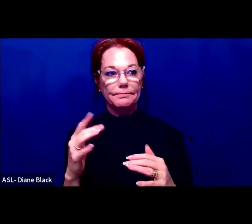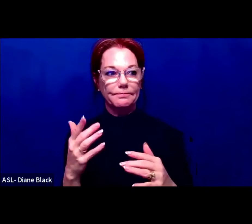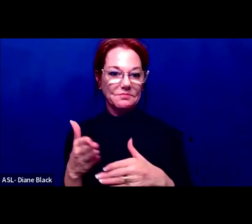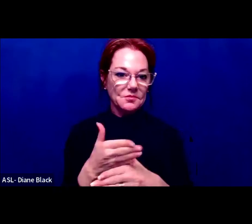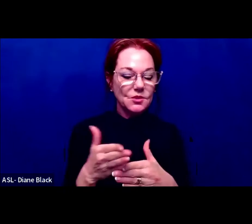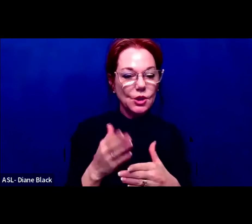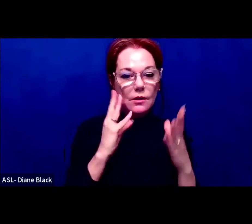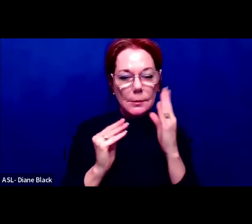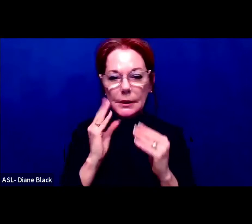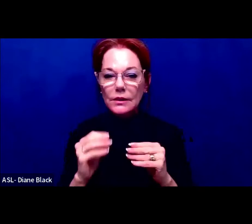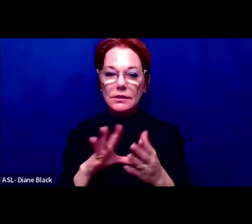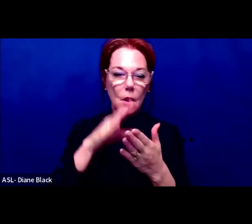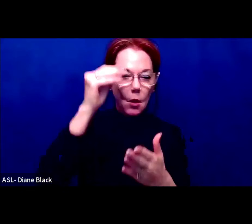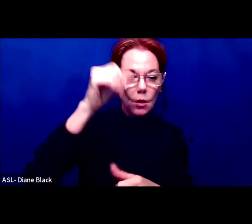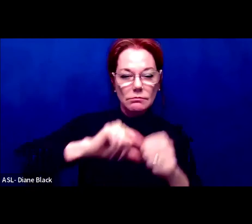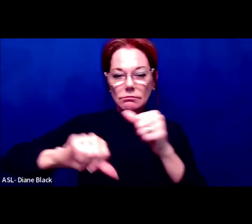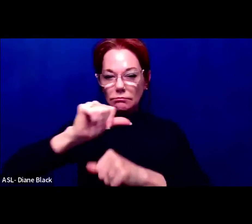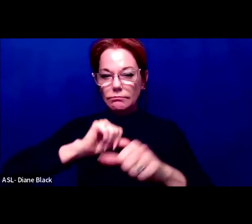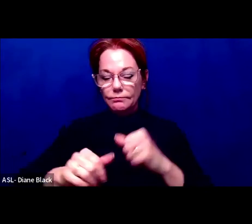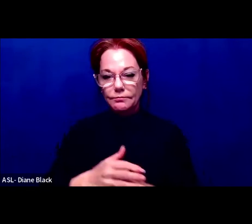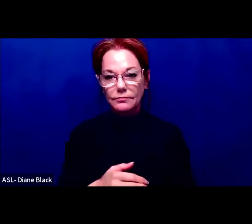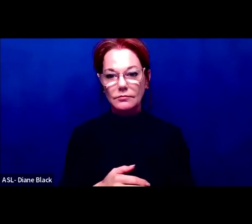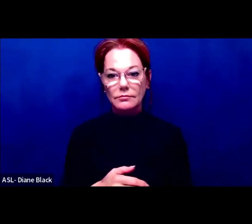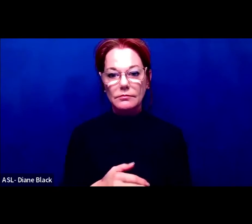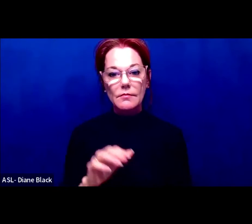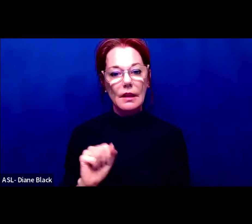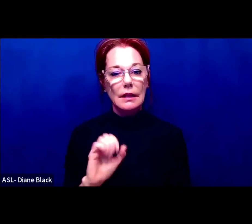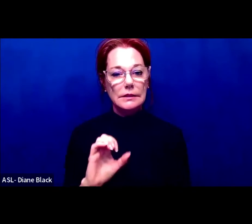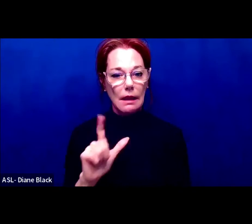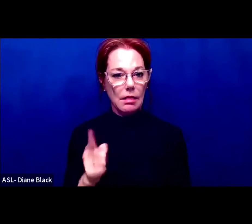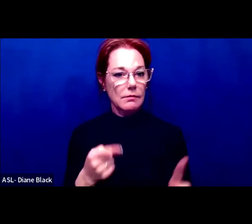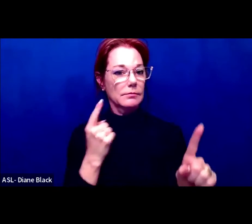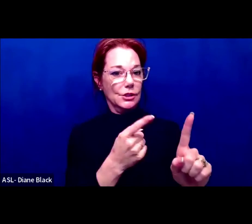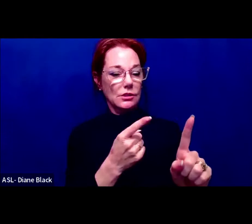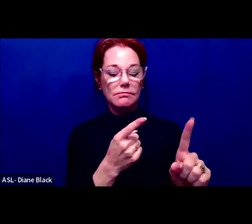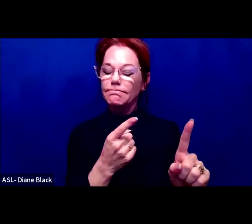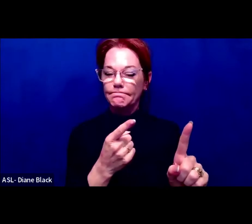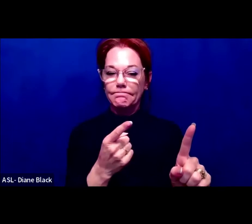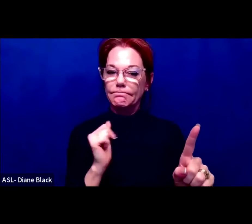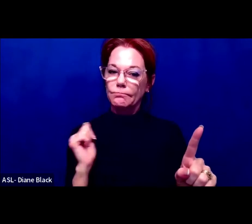learn from each other. The mission of ACLs and mission I know we all share supporting